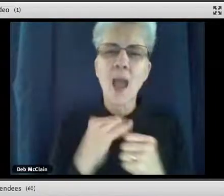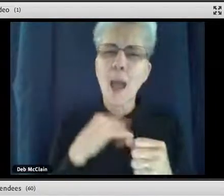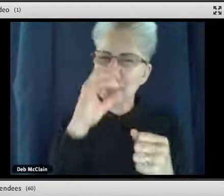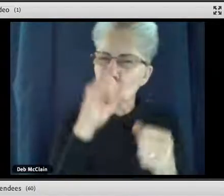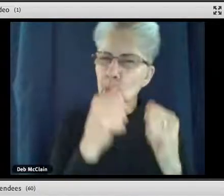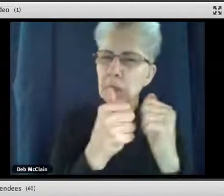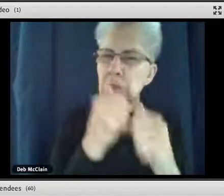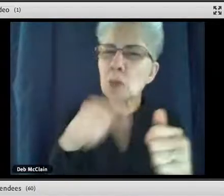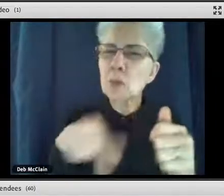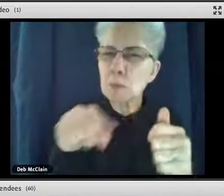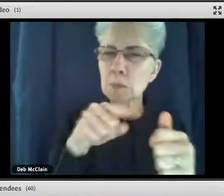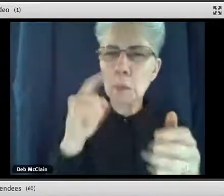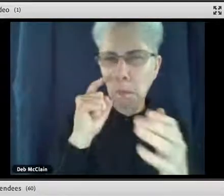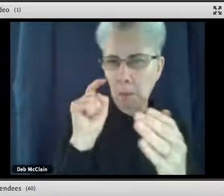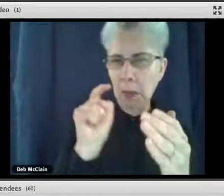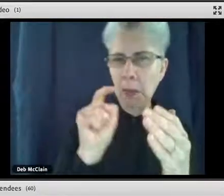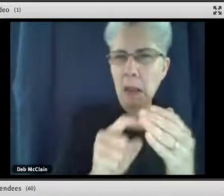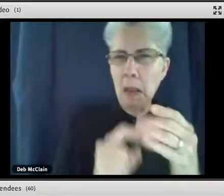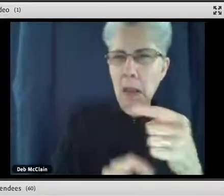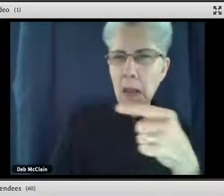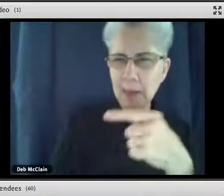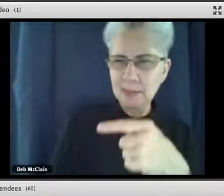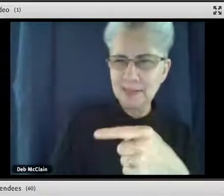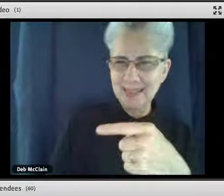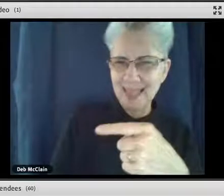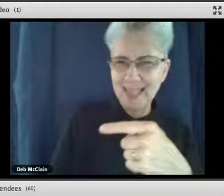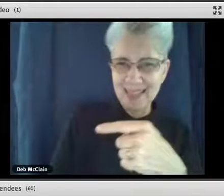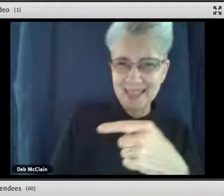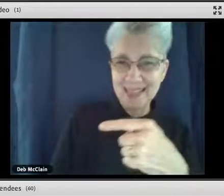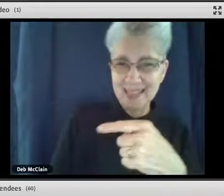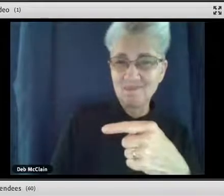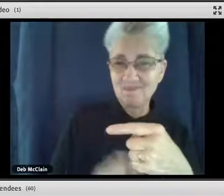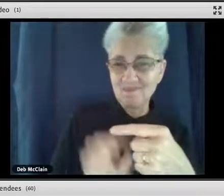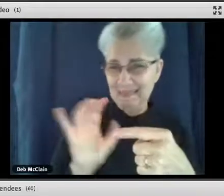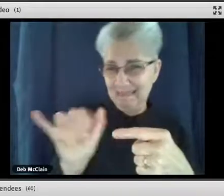that most of you all recognize something like this.